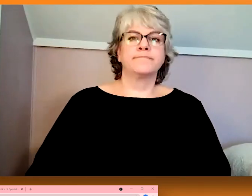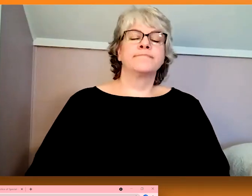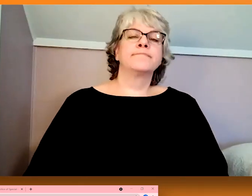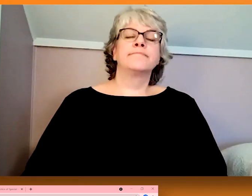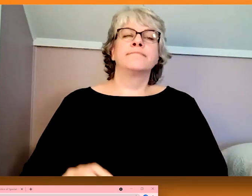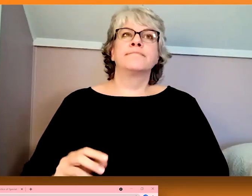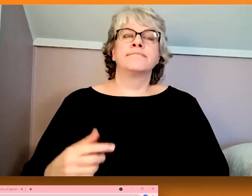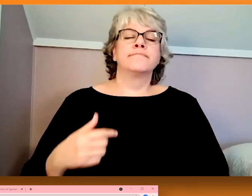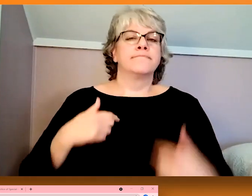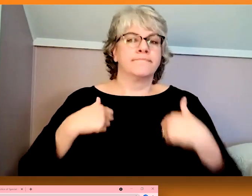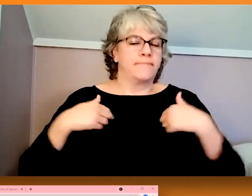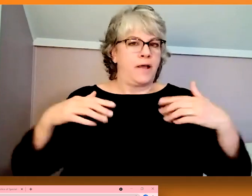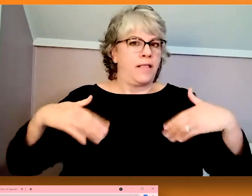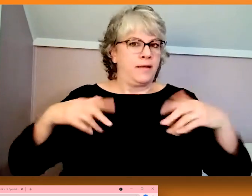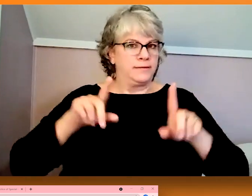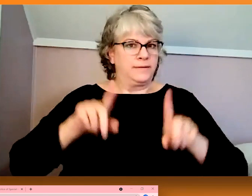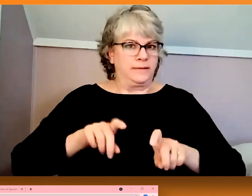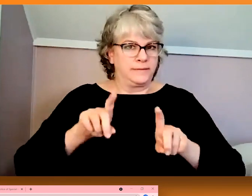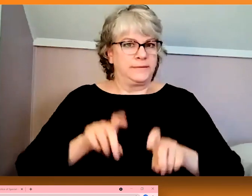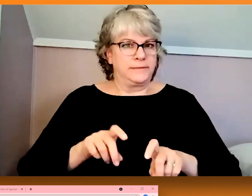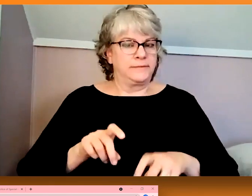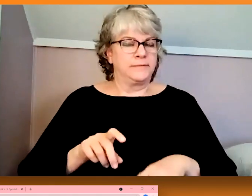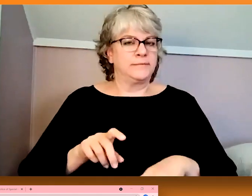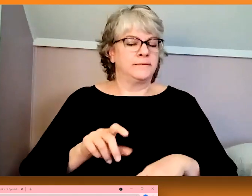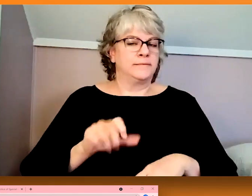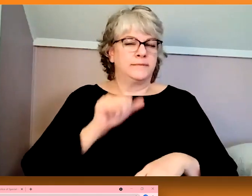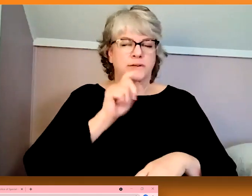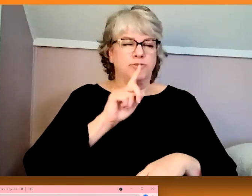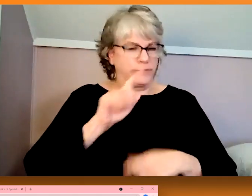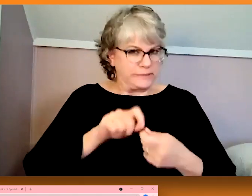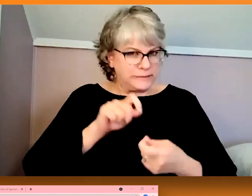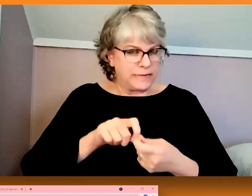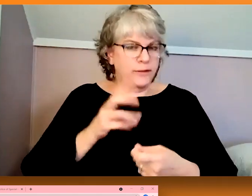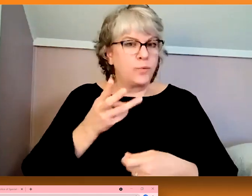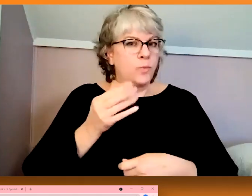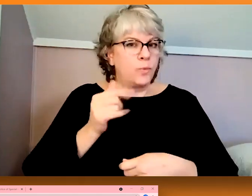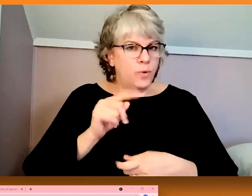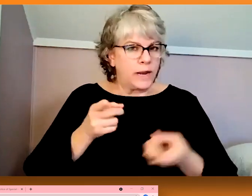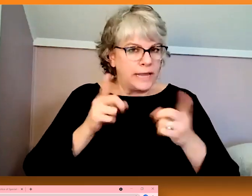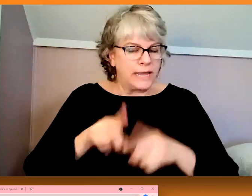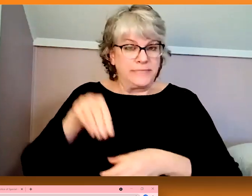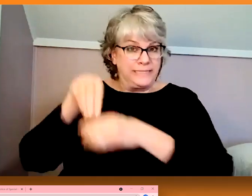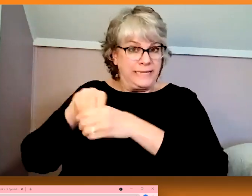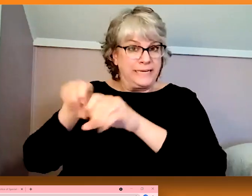I haven't tested this out yet, so I'm not actually sure what happens behind the scenes,